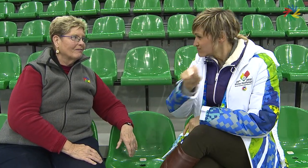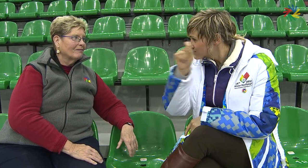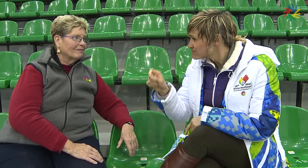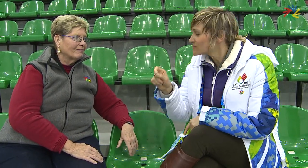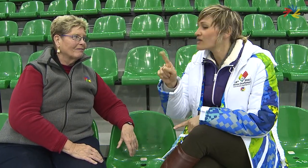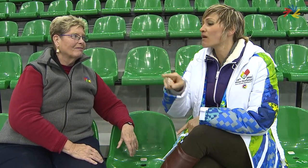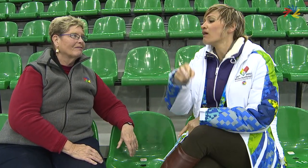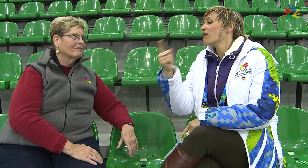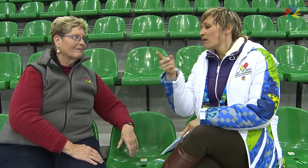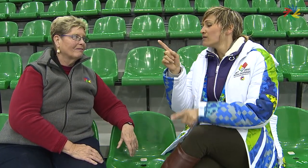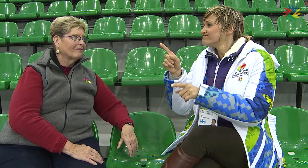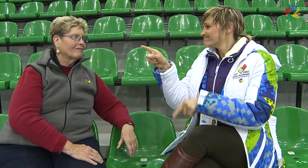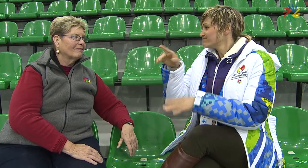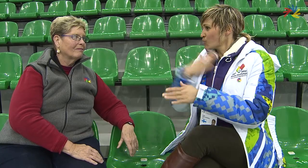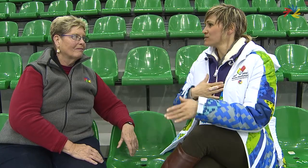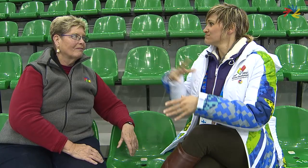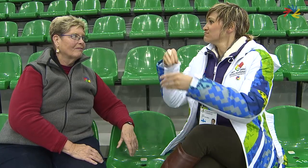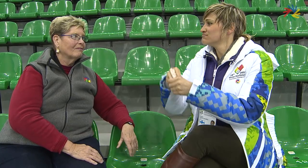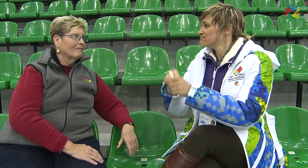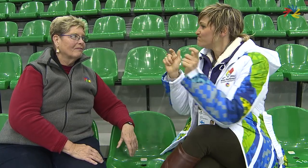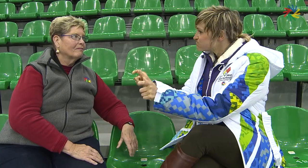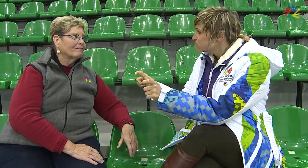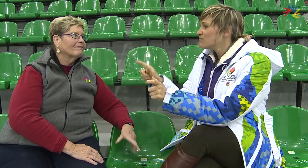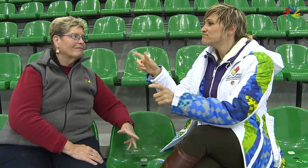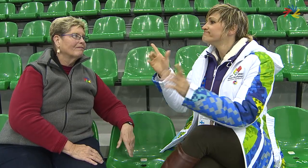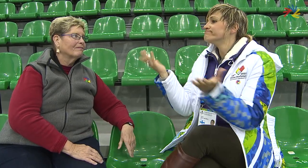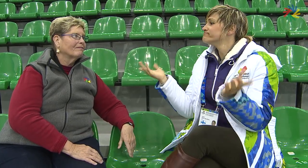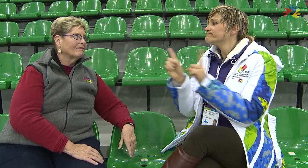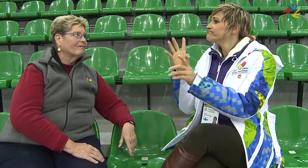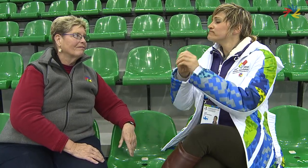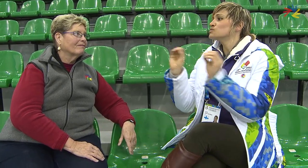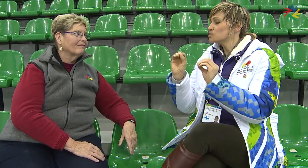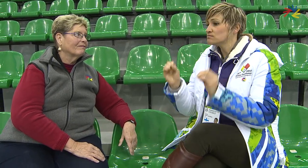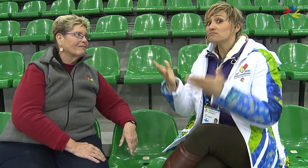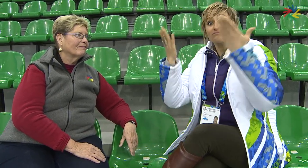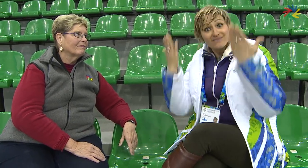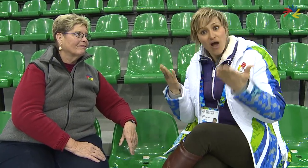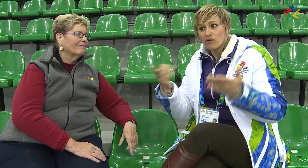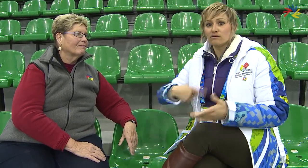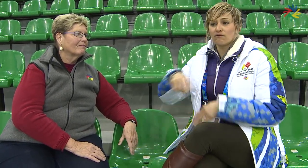When Slovakia was cancelled, you wanted to get involved, but they wouldn’t allow you to, so you didn’t get a chance.